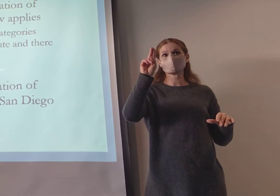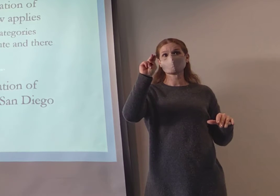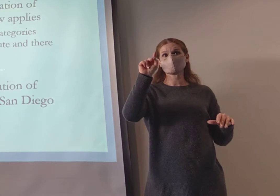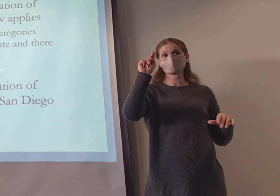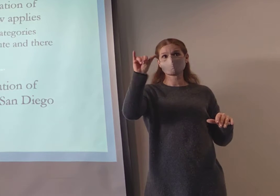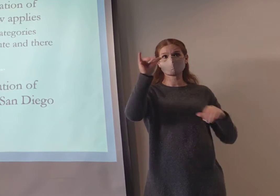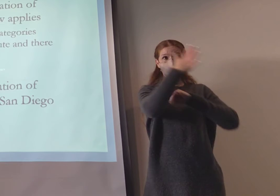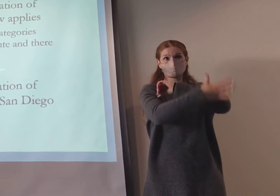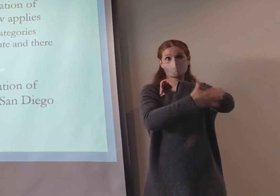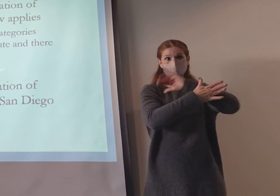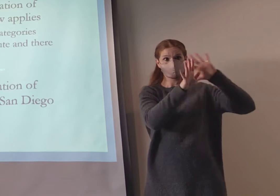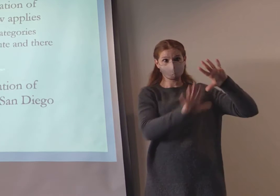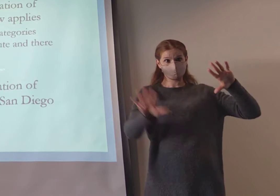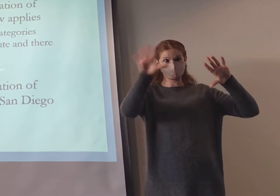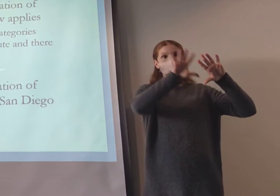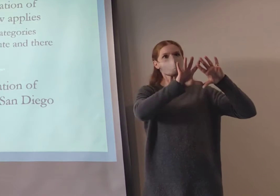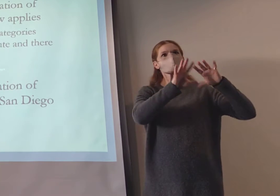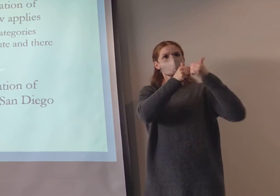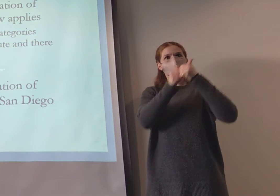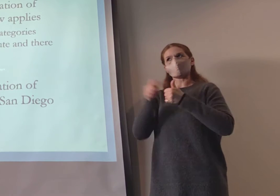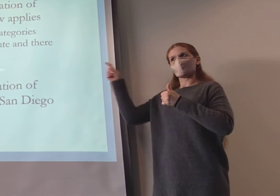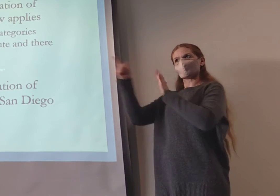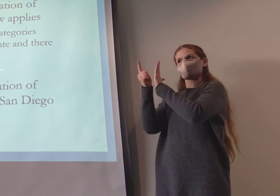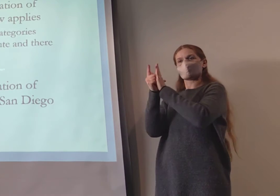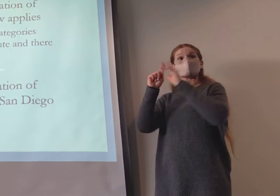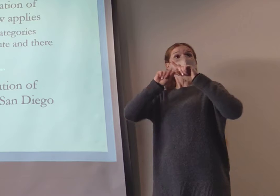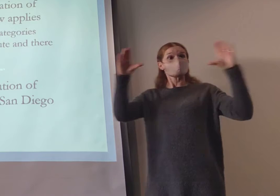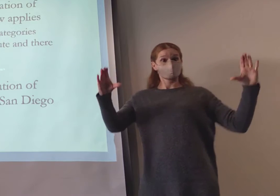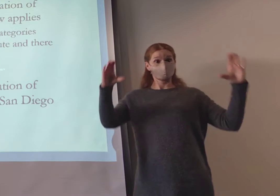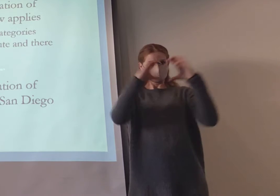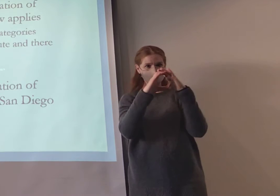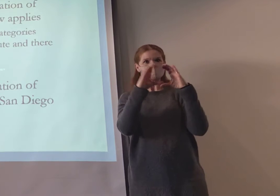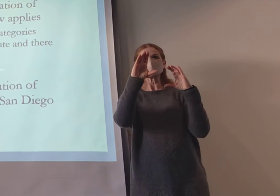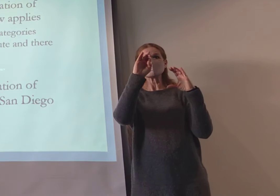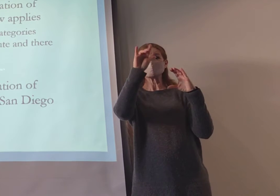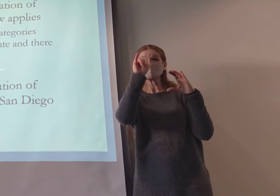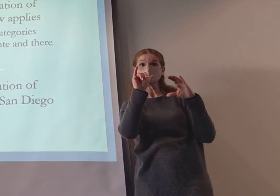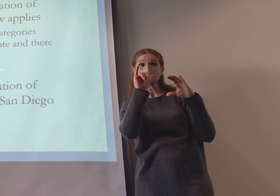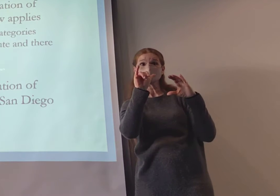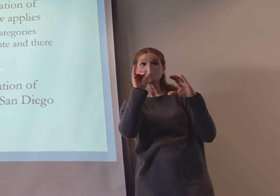The city of San Diego has its own Just Cause law that applies.